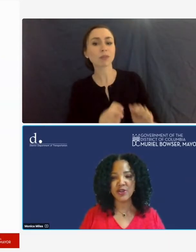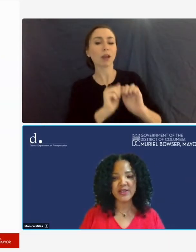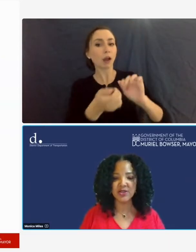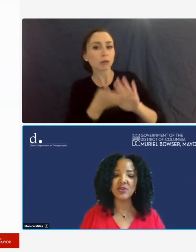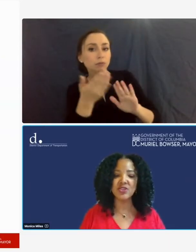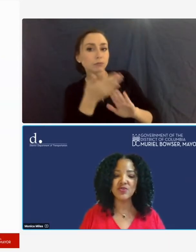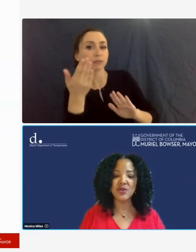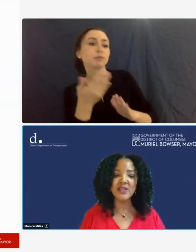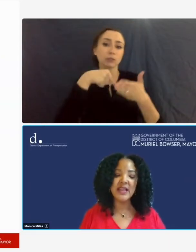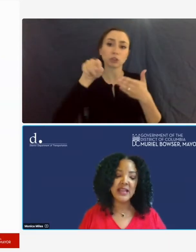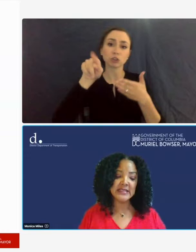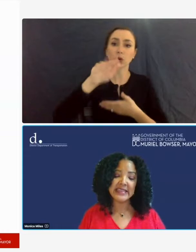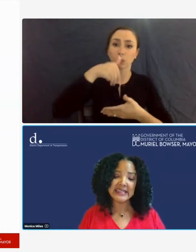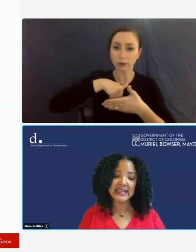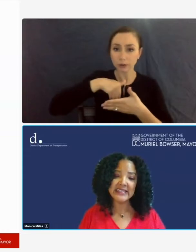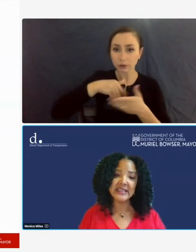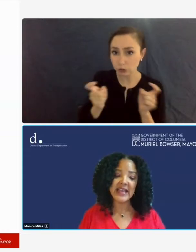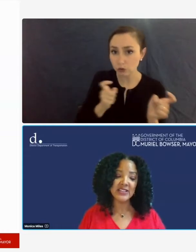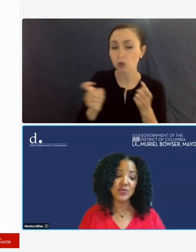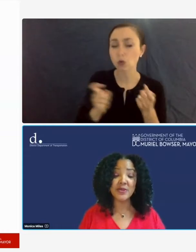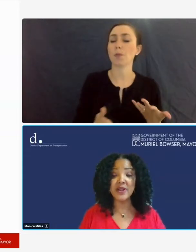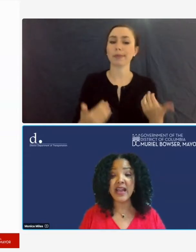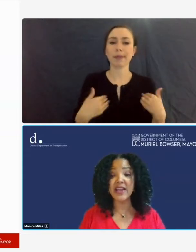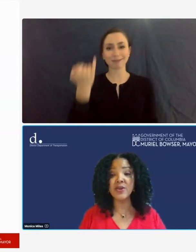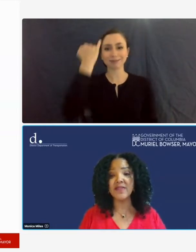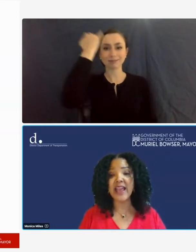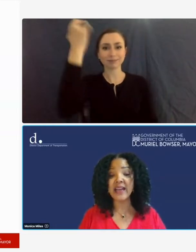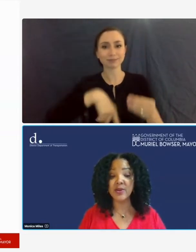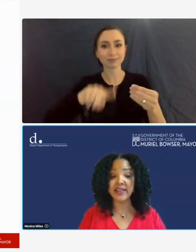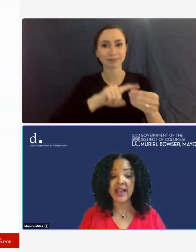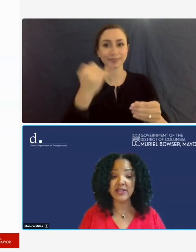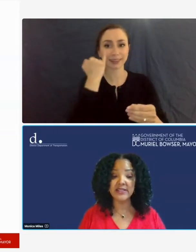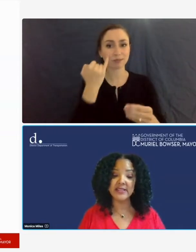internal controls and to get an idea as to whether or not you have an adequate accounting system